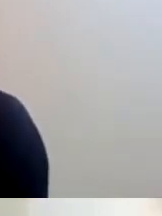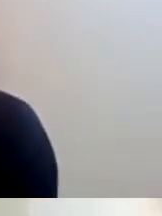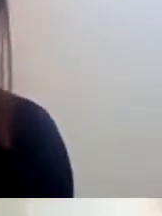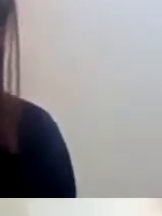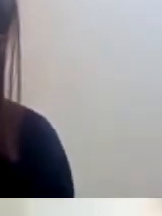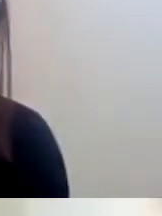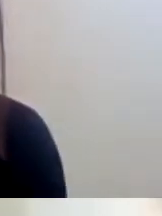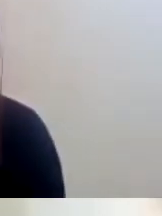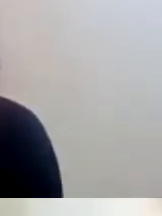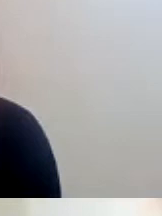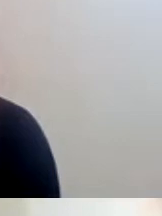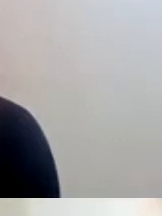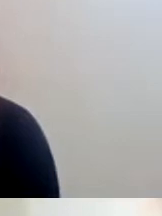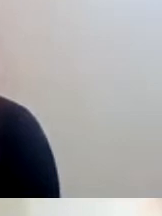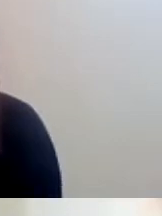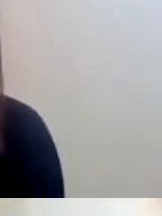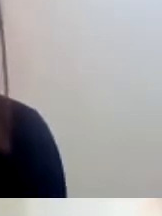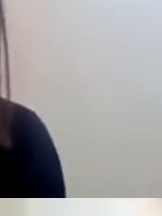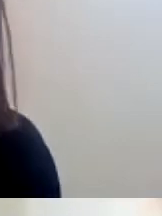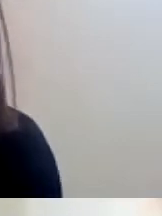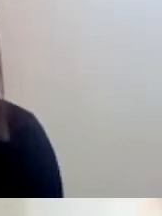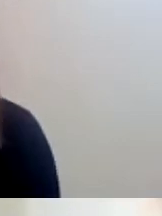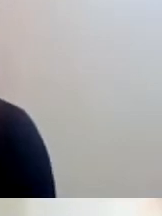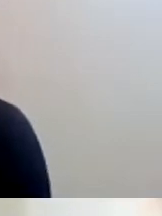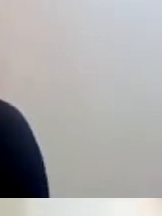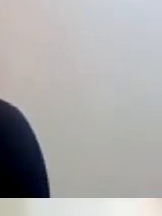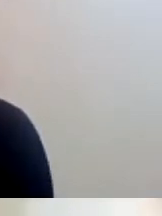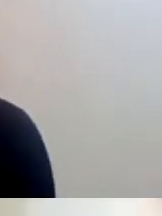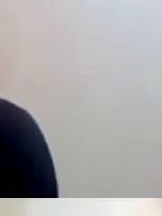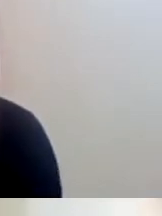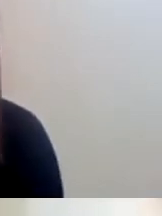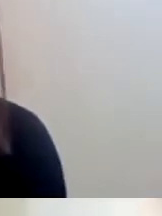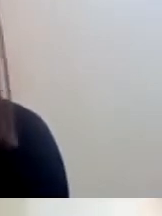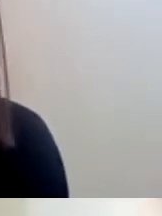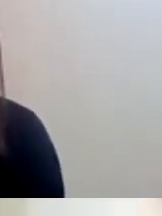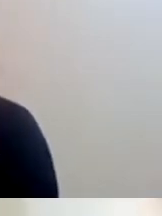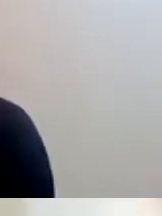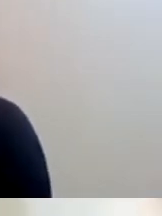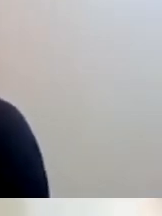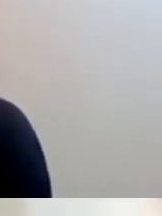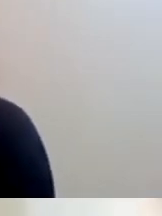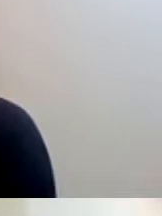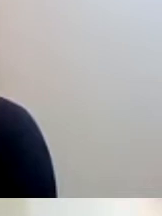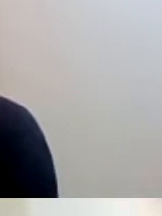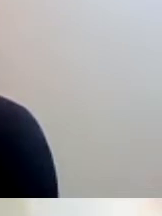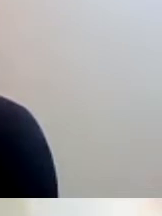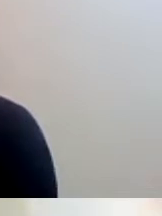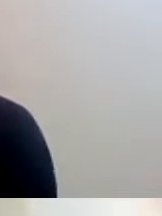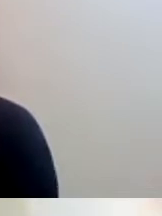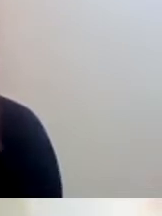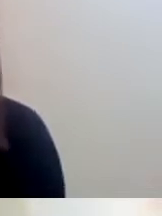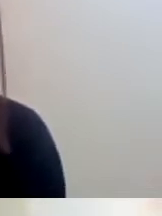research Montana rural" you'd find them. Google is probably the best way to go. If we can't send you. Or contact us and we'll send you their contact information.